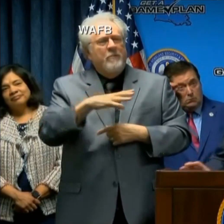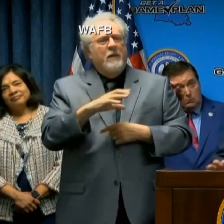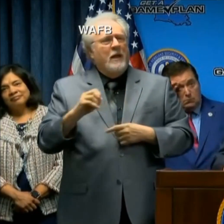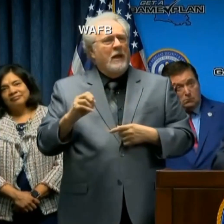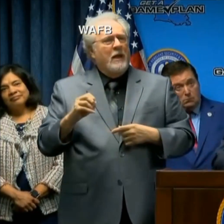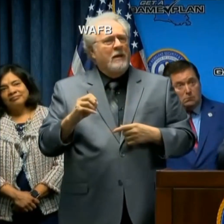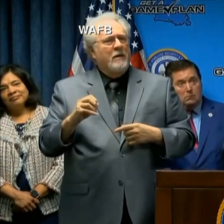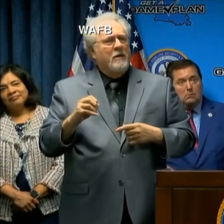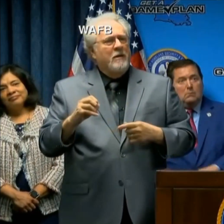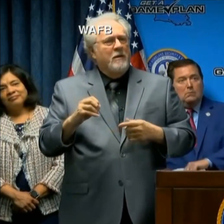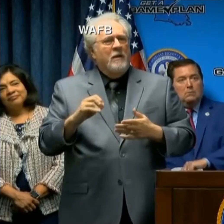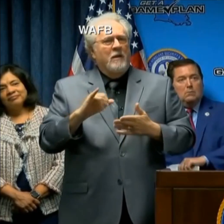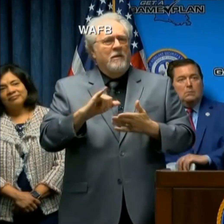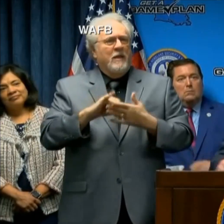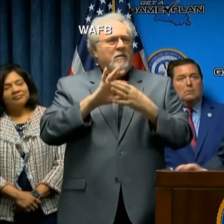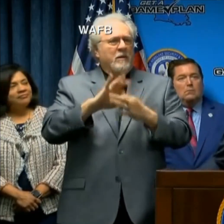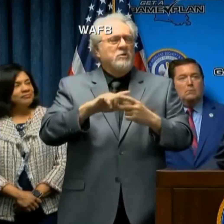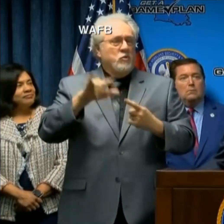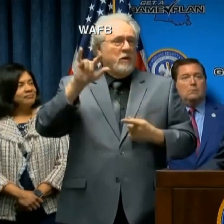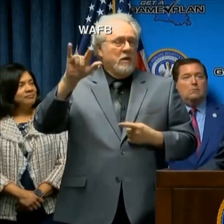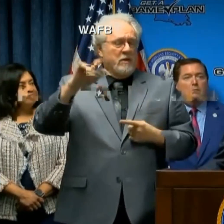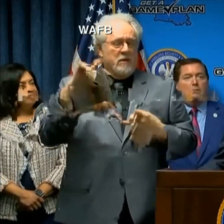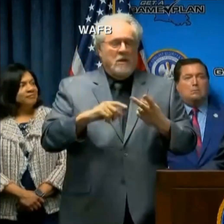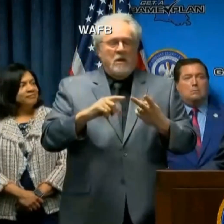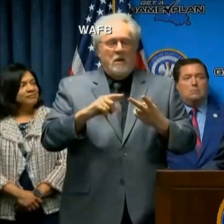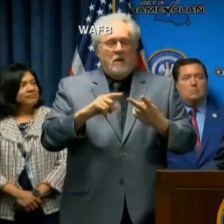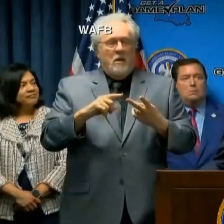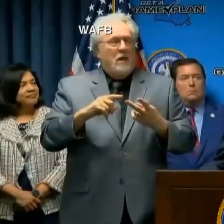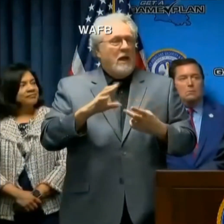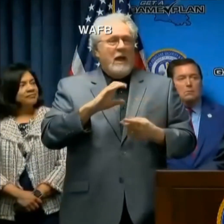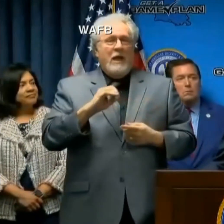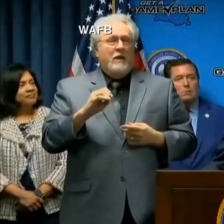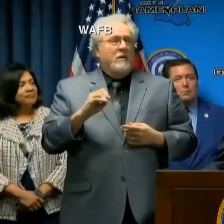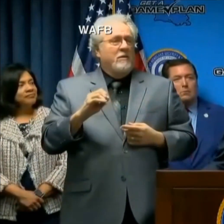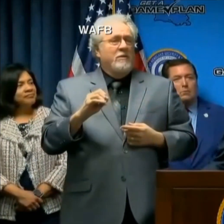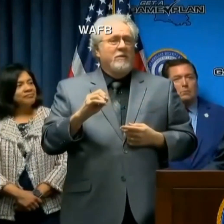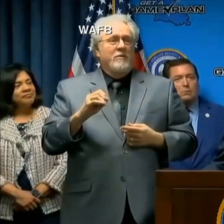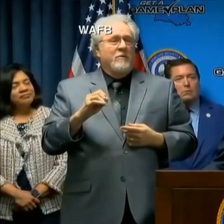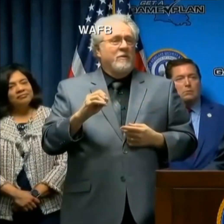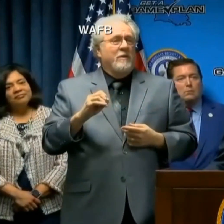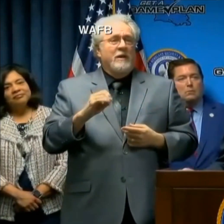that's with respect to suit Airlines and under no circumstances if you are old or